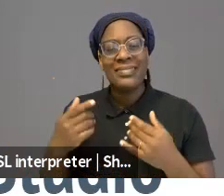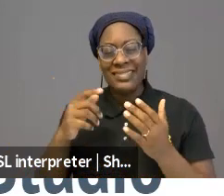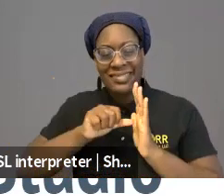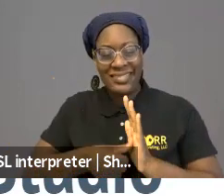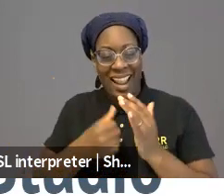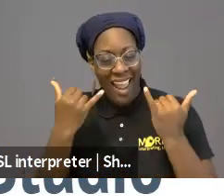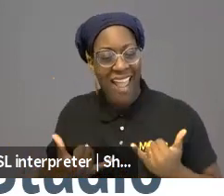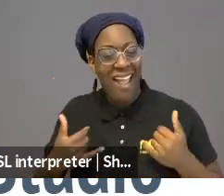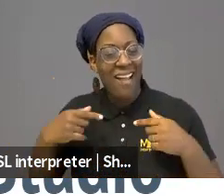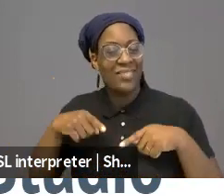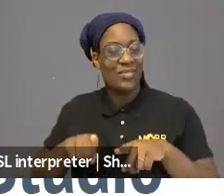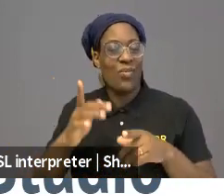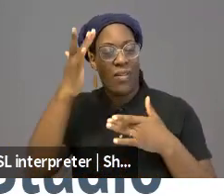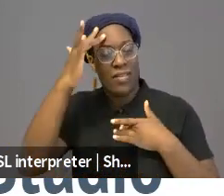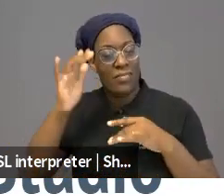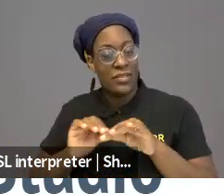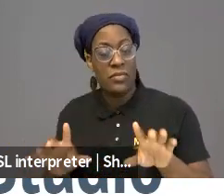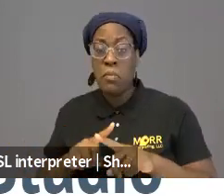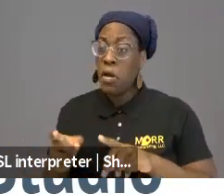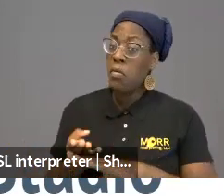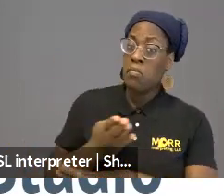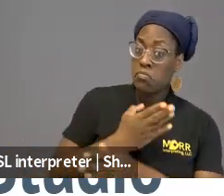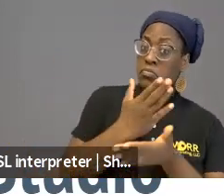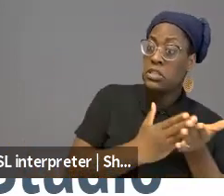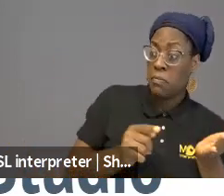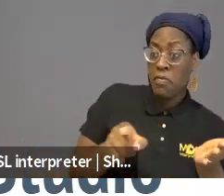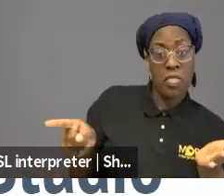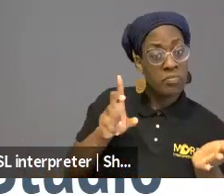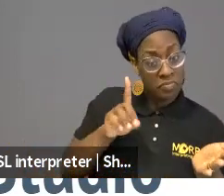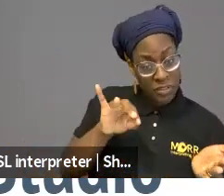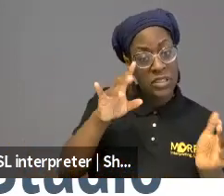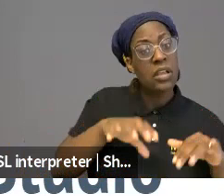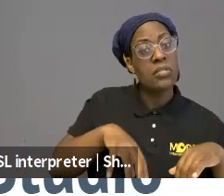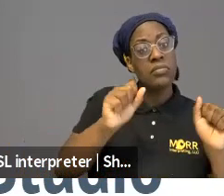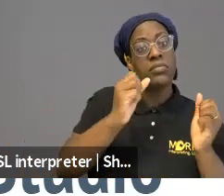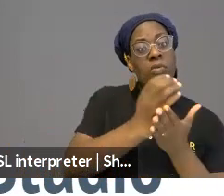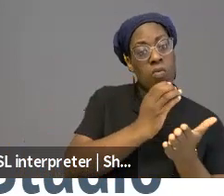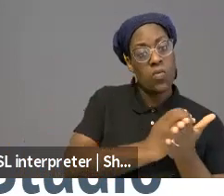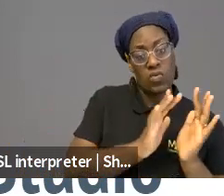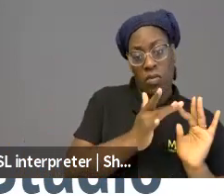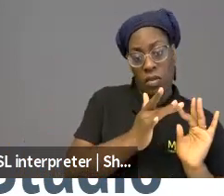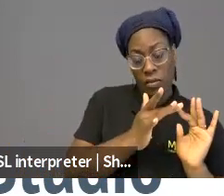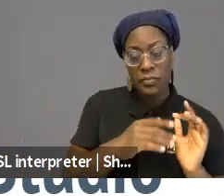still took some of their classes online. We offer tutoring in-person as well as online via Zoom,